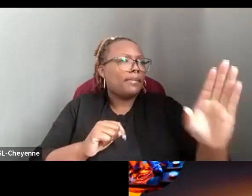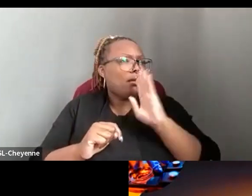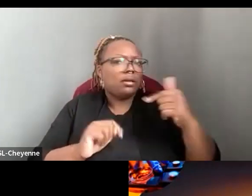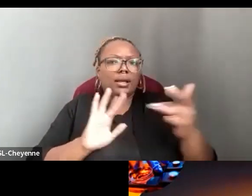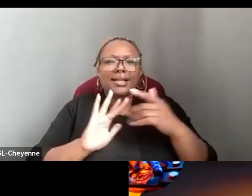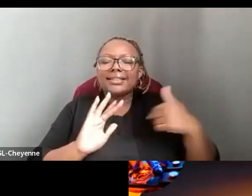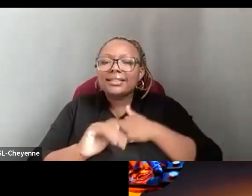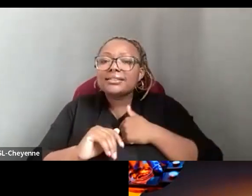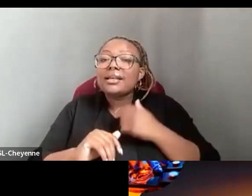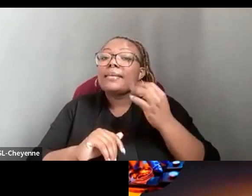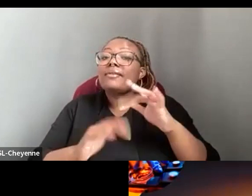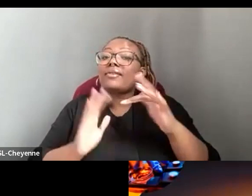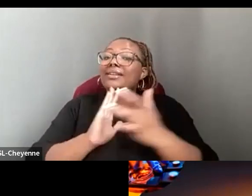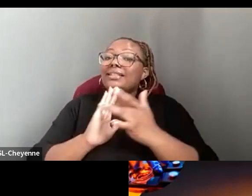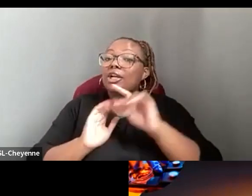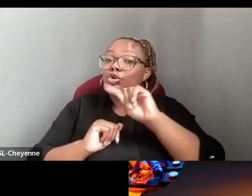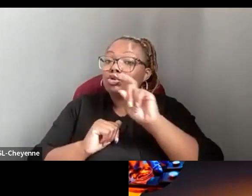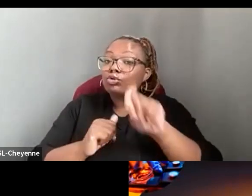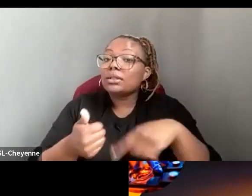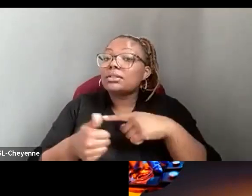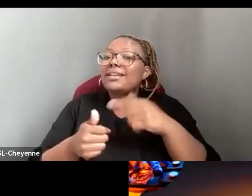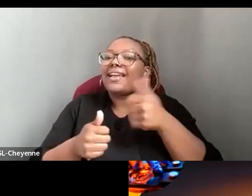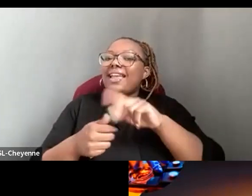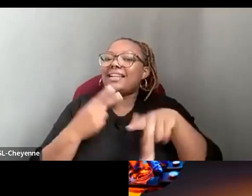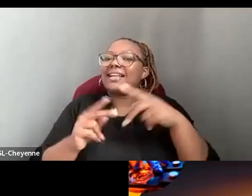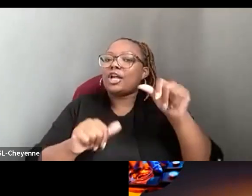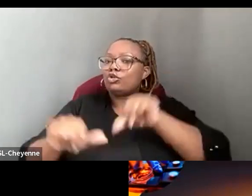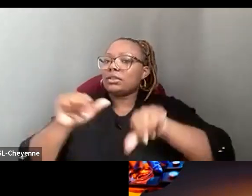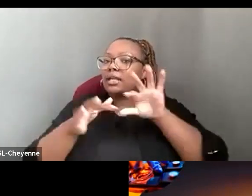But if you have technical questions, any kind of science-related questions,